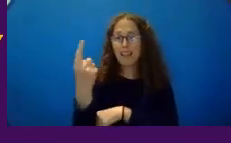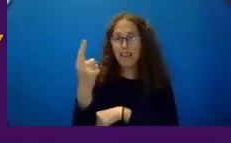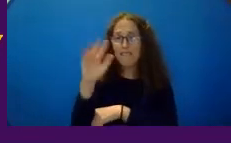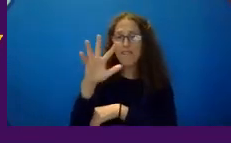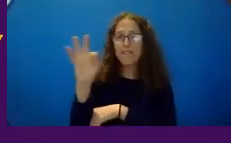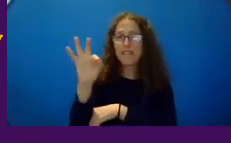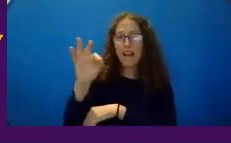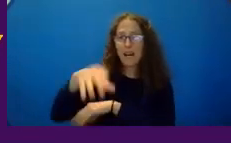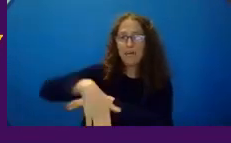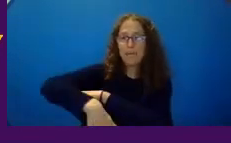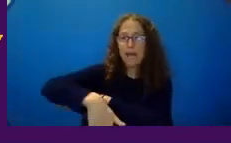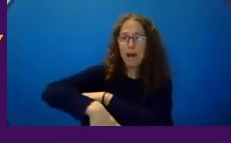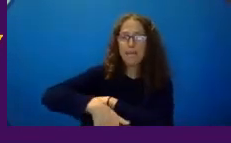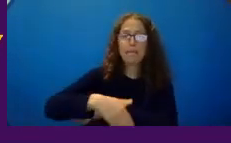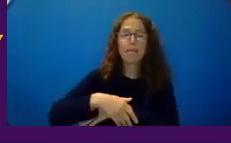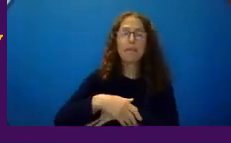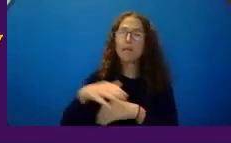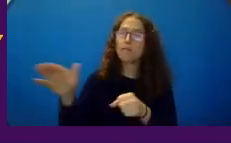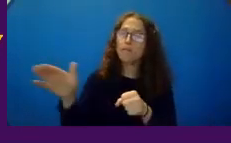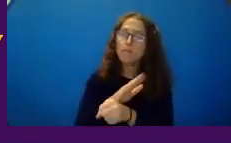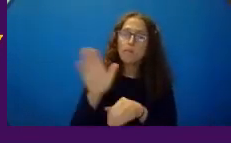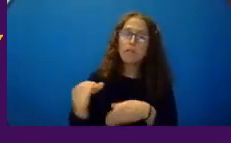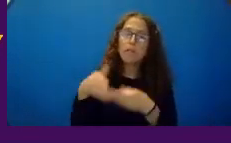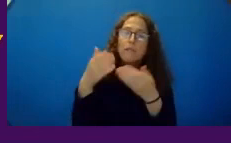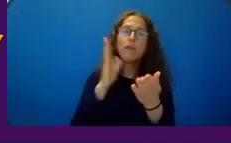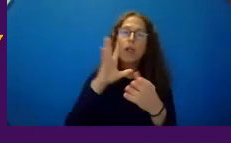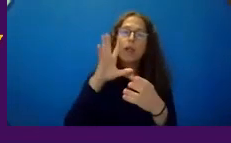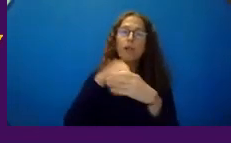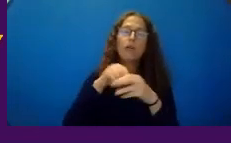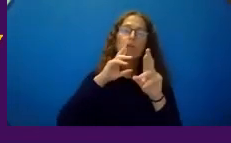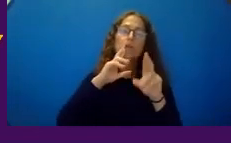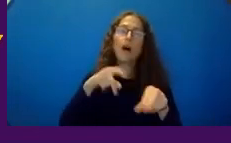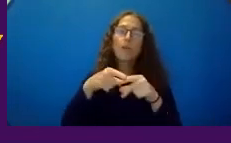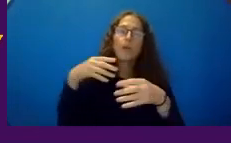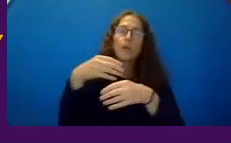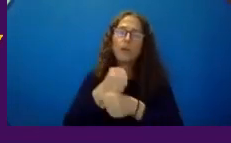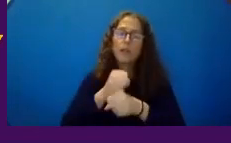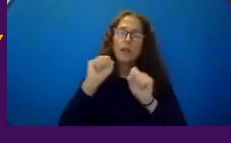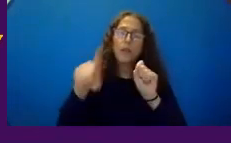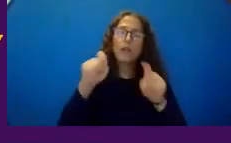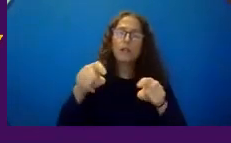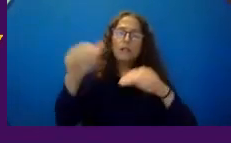. ONCE AGAIN, THE DUE DATE FOR